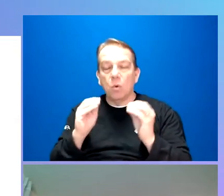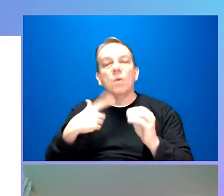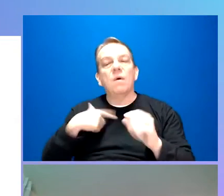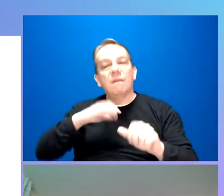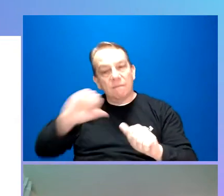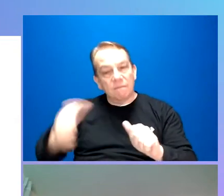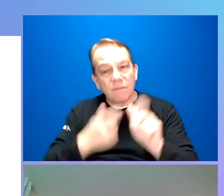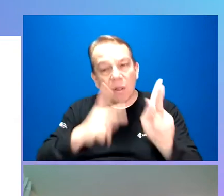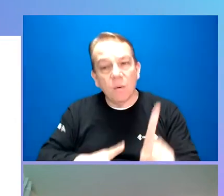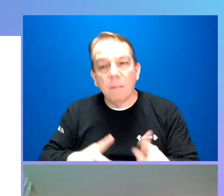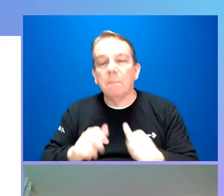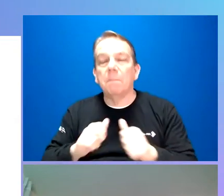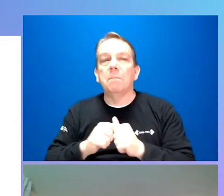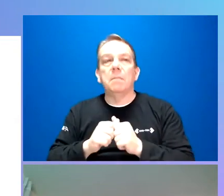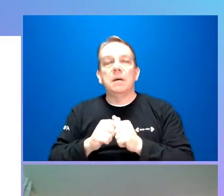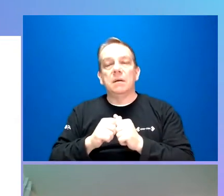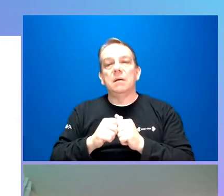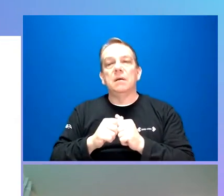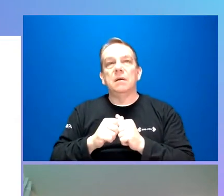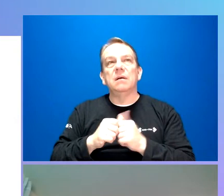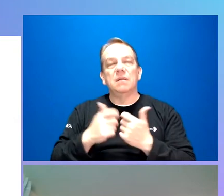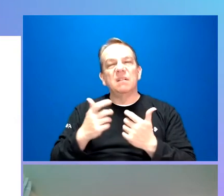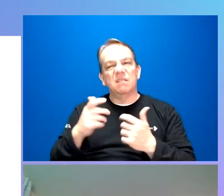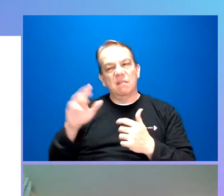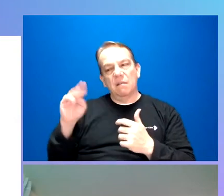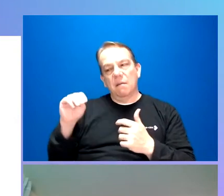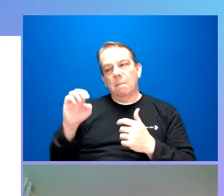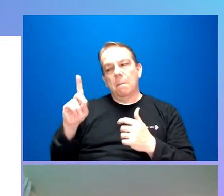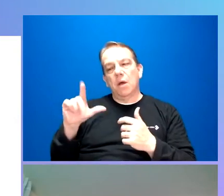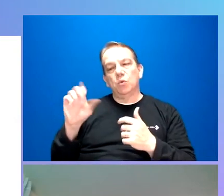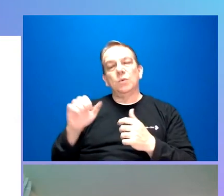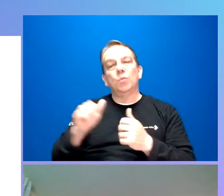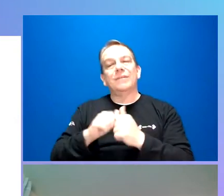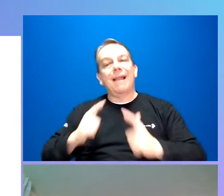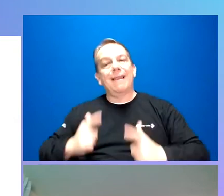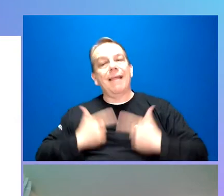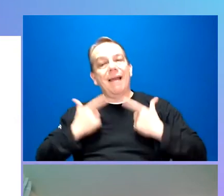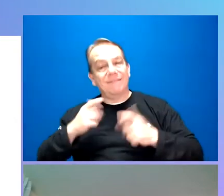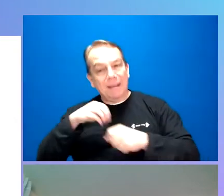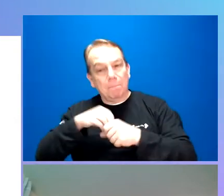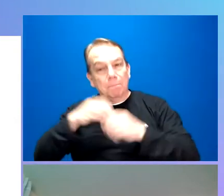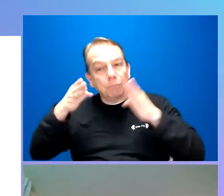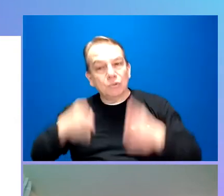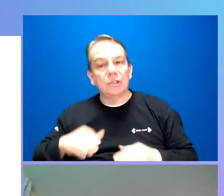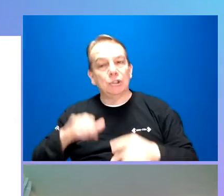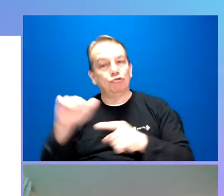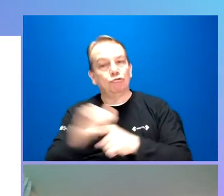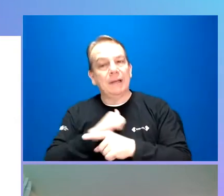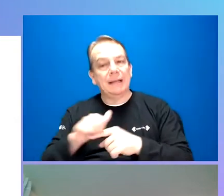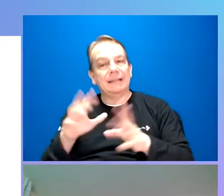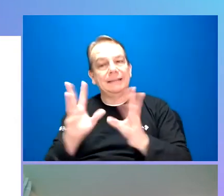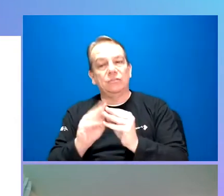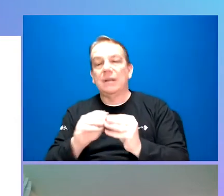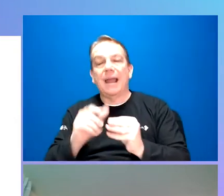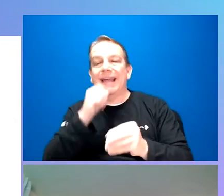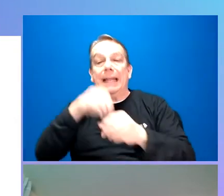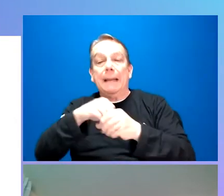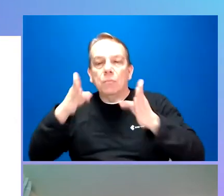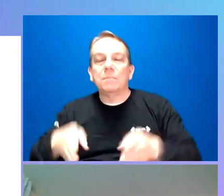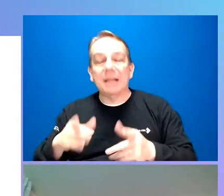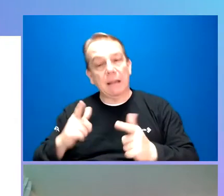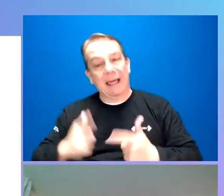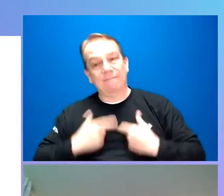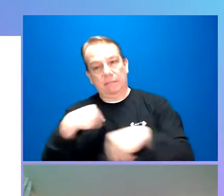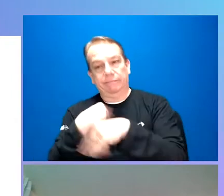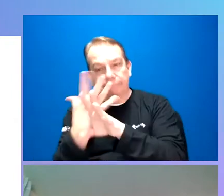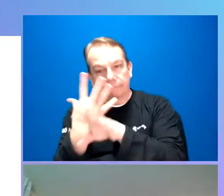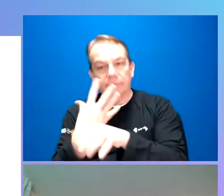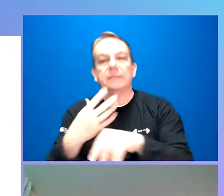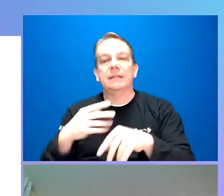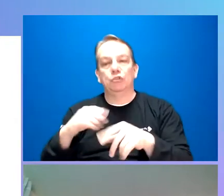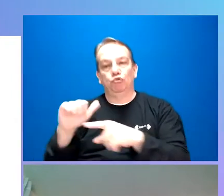with live training sessions. Um